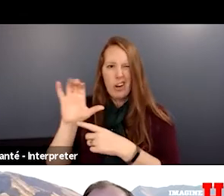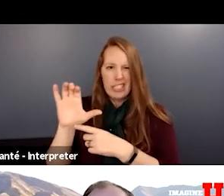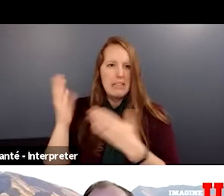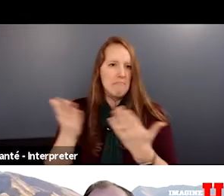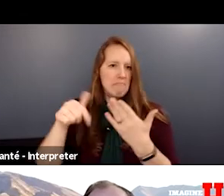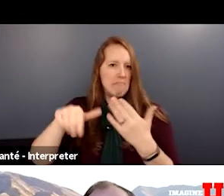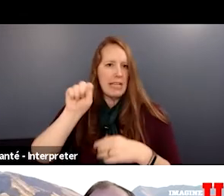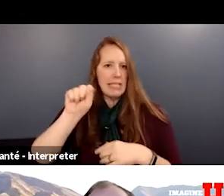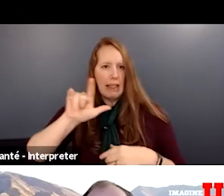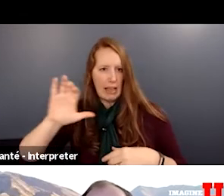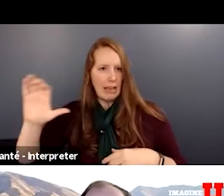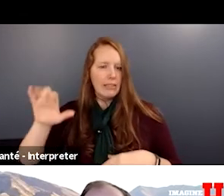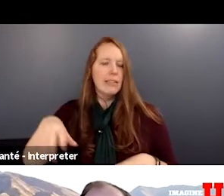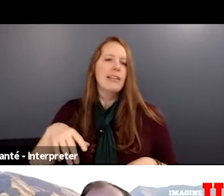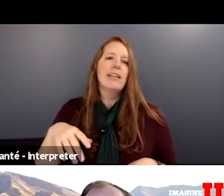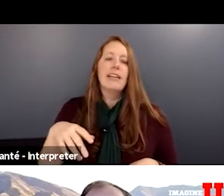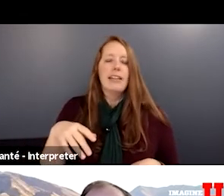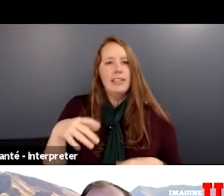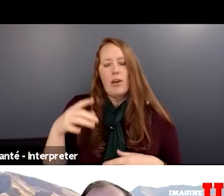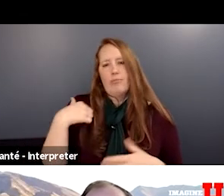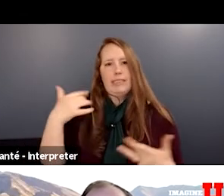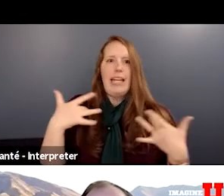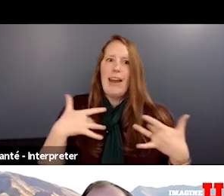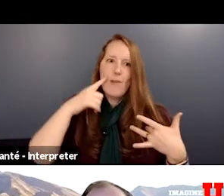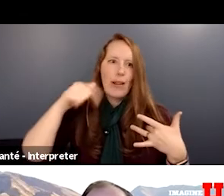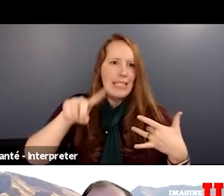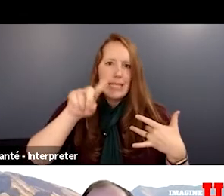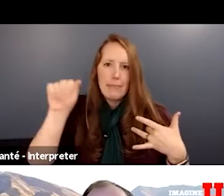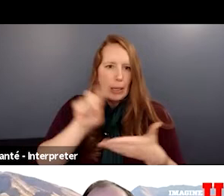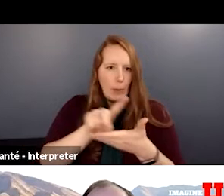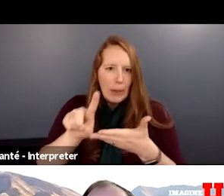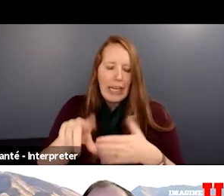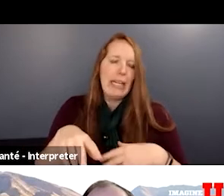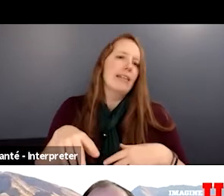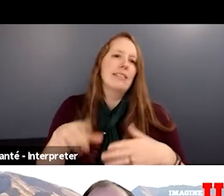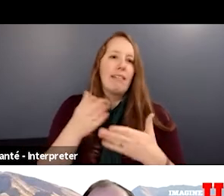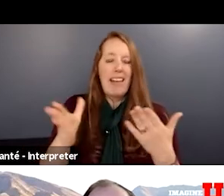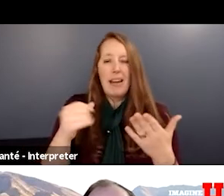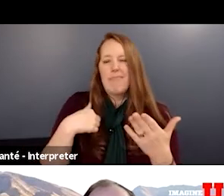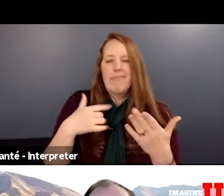this much-needed discussion to be a part of our DiversAbility Week and our program.